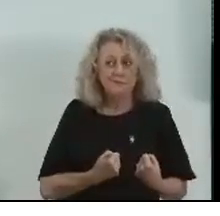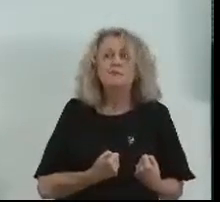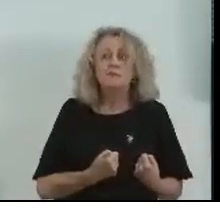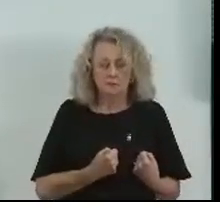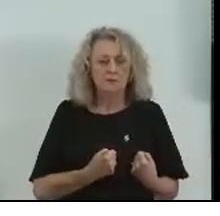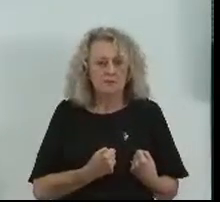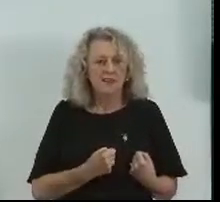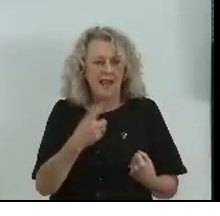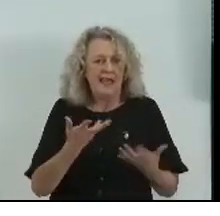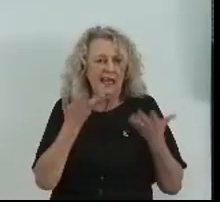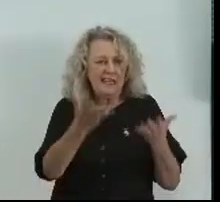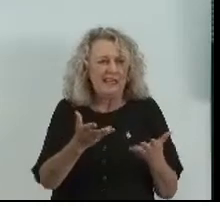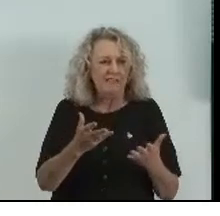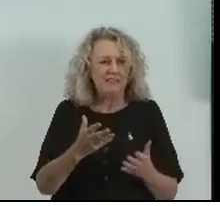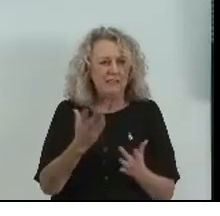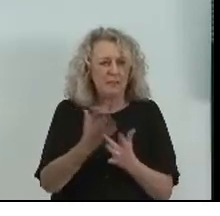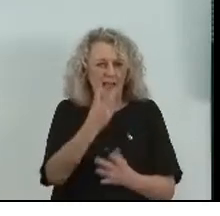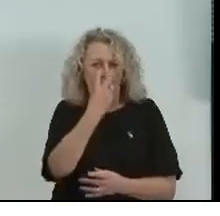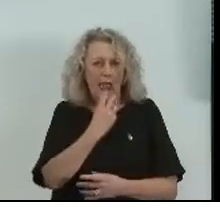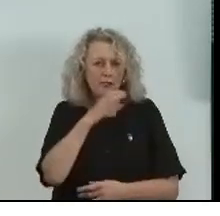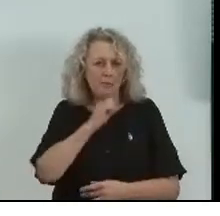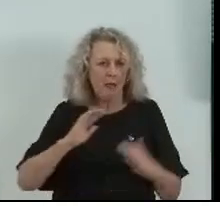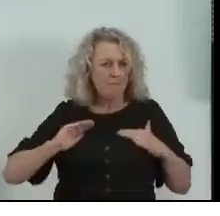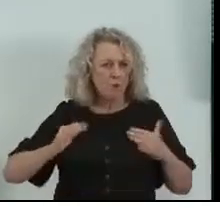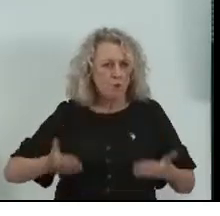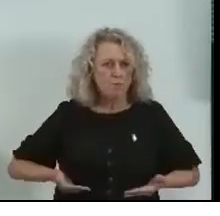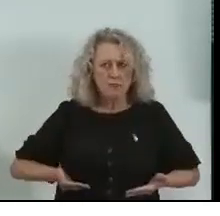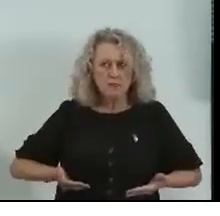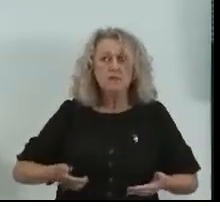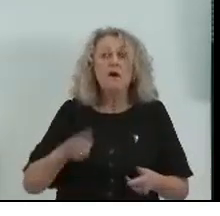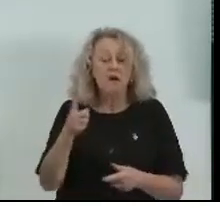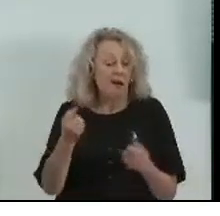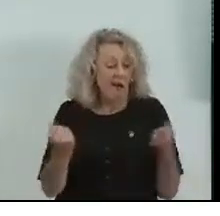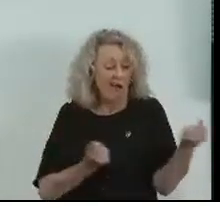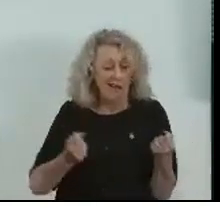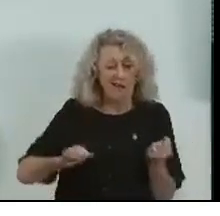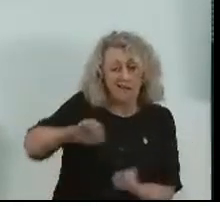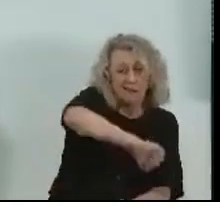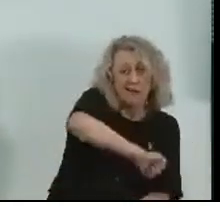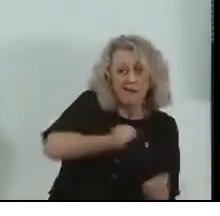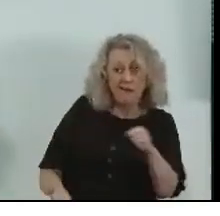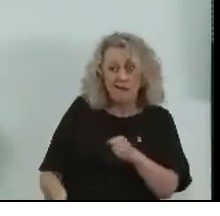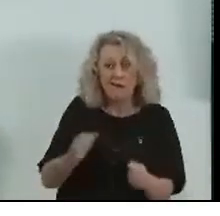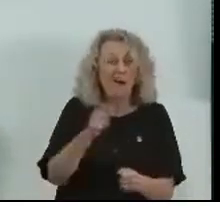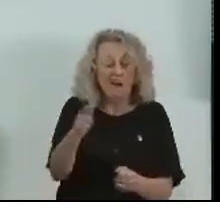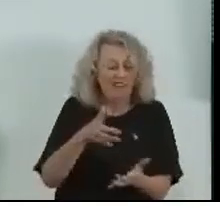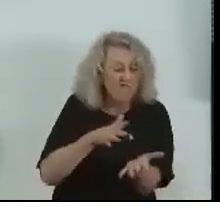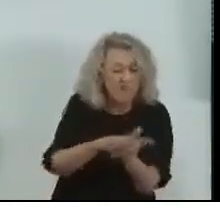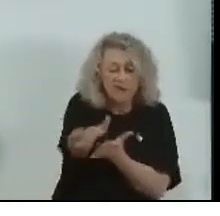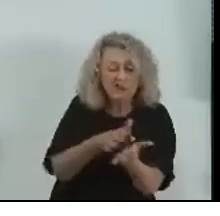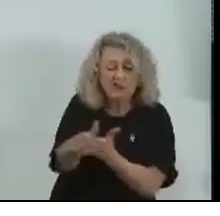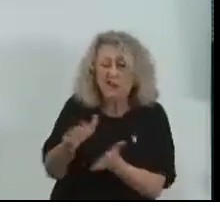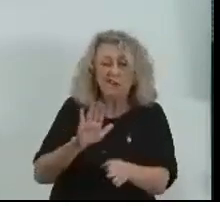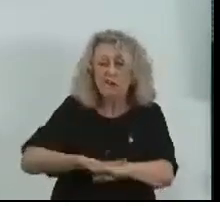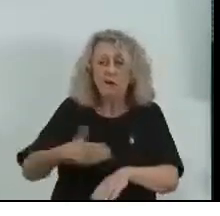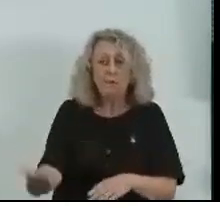gives middle-aged men moves. A driver with a mullet does doughnuts. Friction doesn't care. Sarah's story rides her bike.